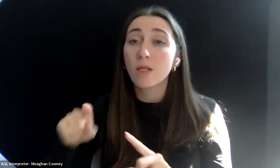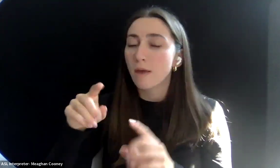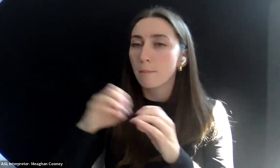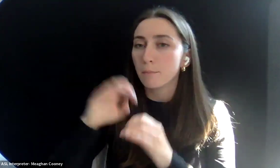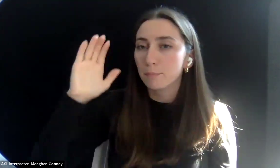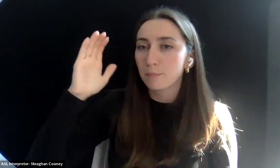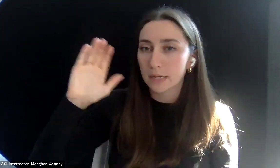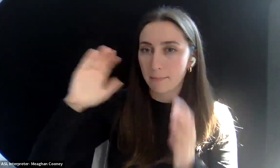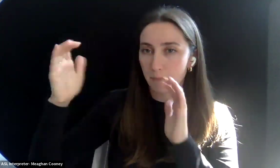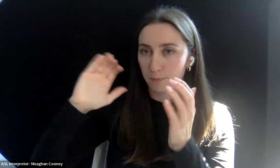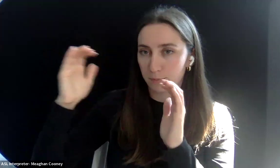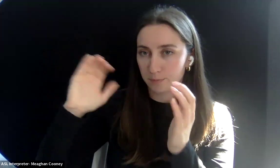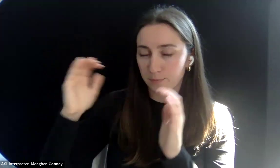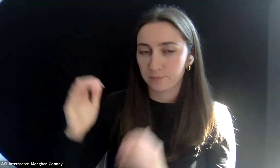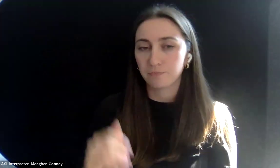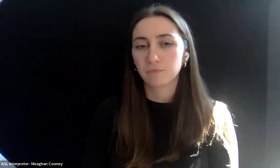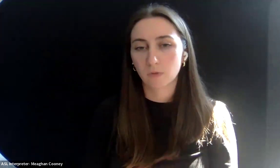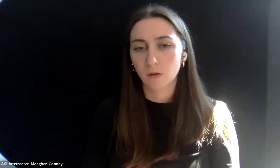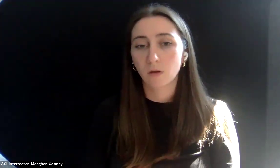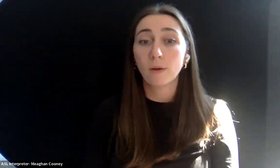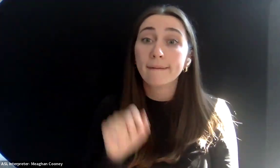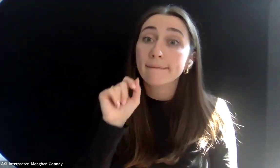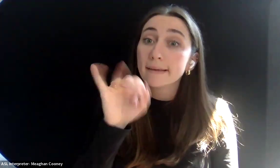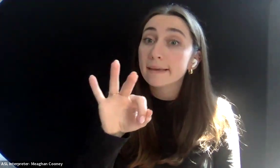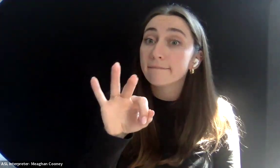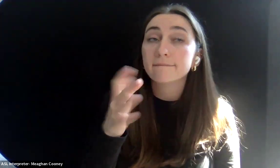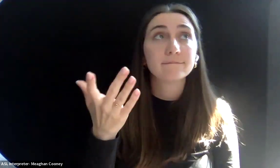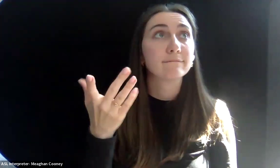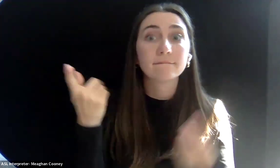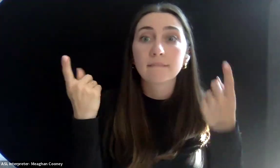So if a future storm event, for example, course correlates to a